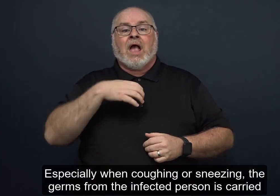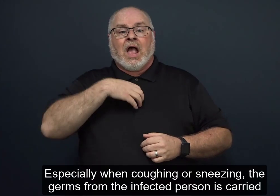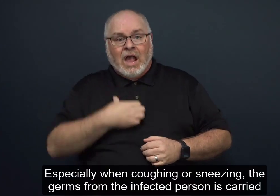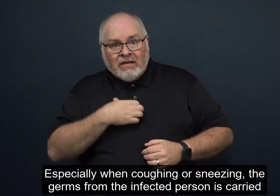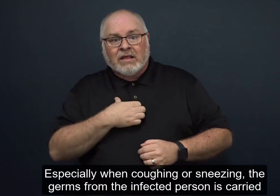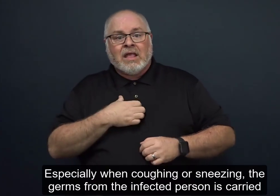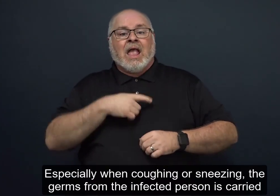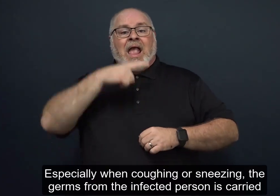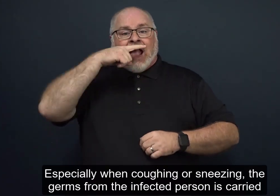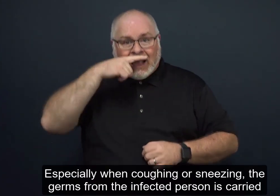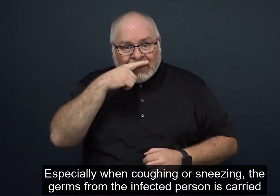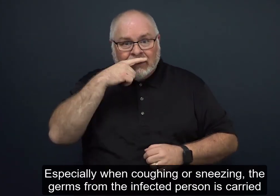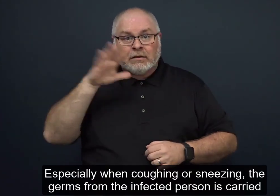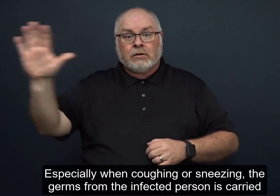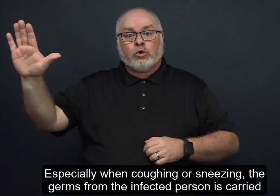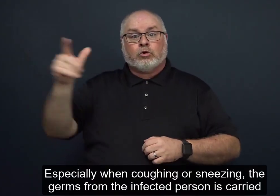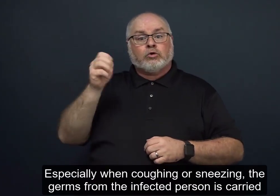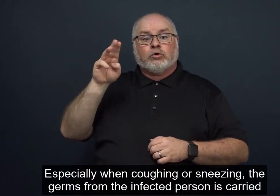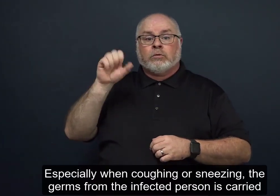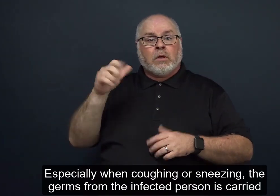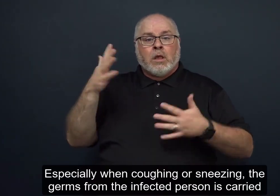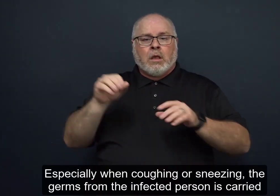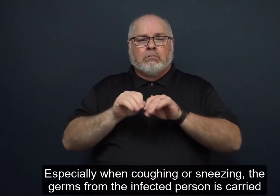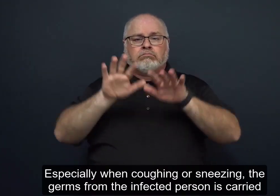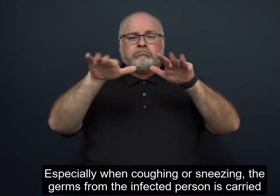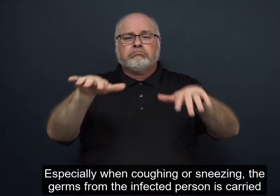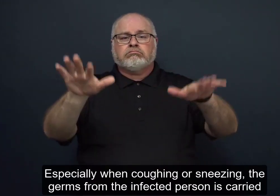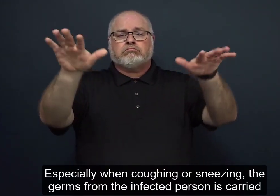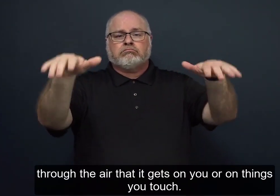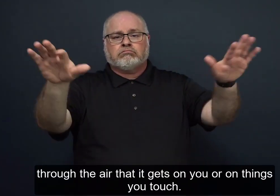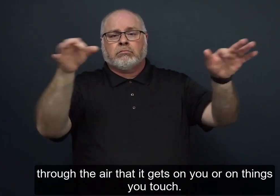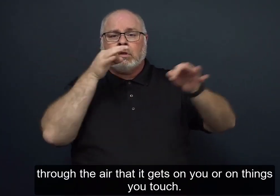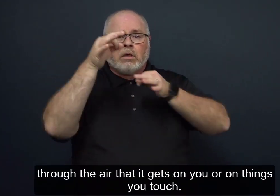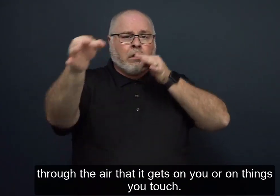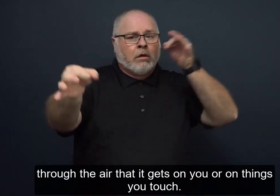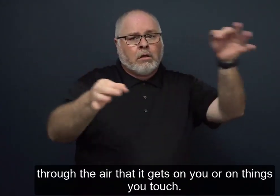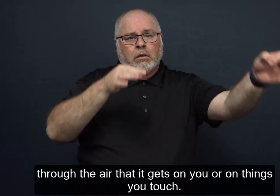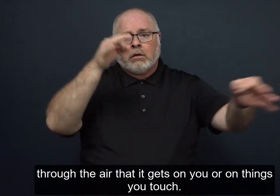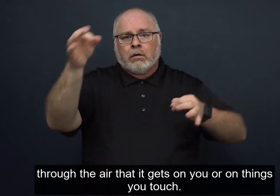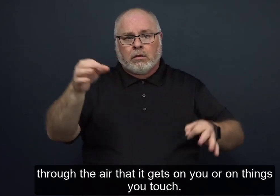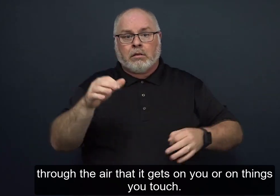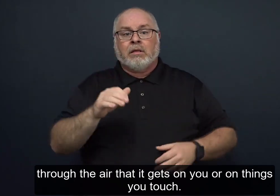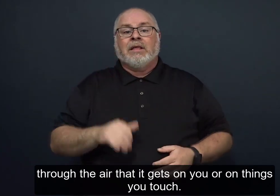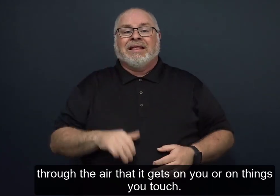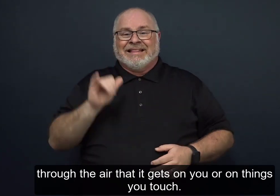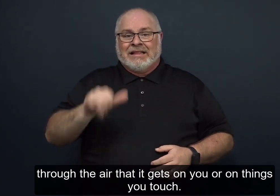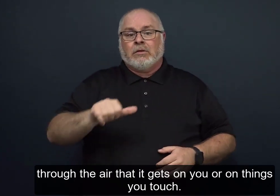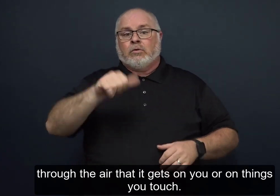Especially when coughing or sneezing, the germs from the infected person is carried through the air that it gets on you or on things you touch.